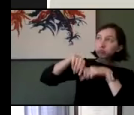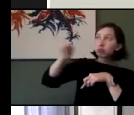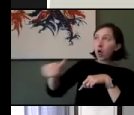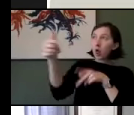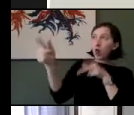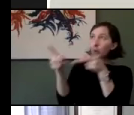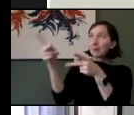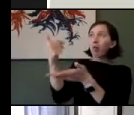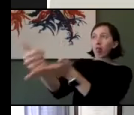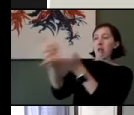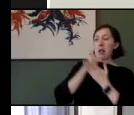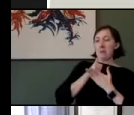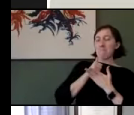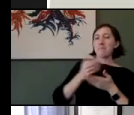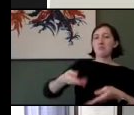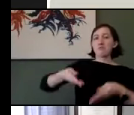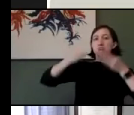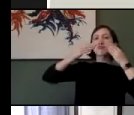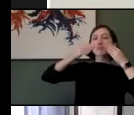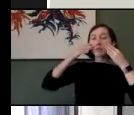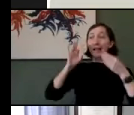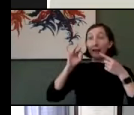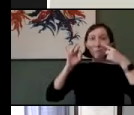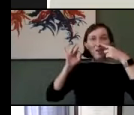if I have an itch on my nose or anything like that.